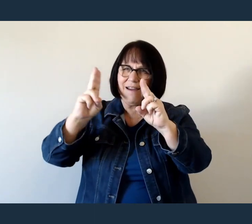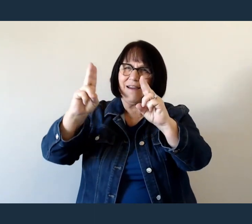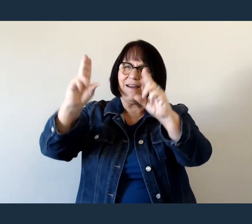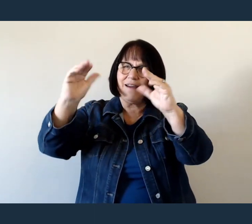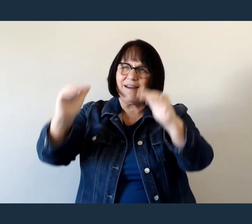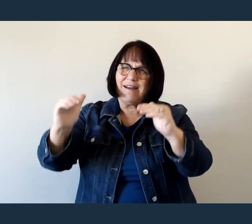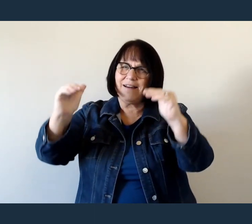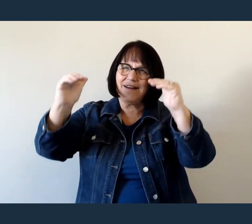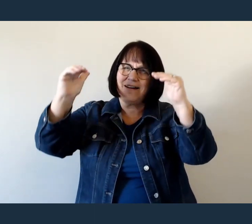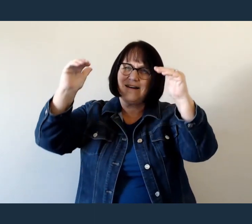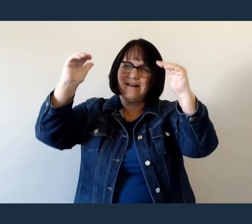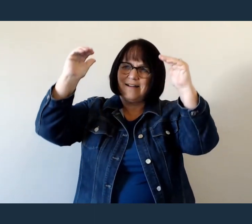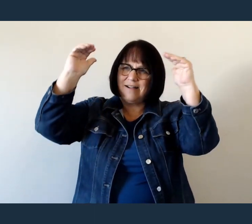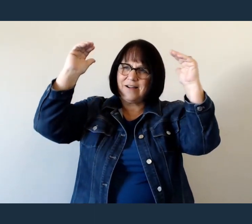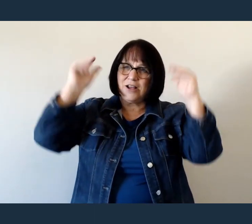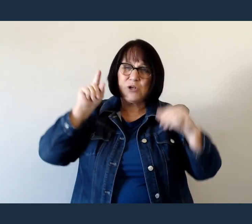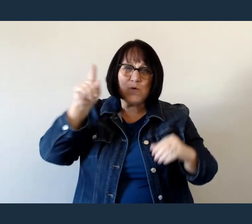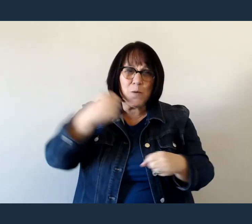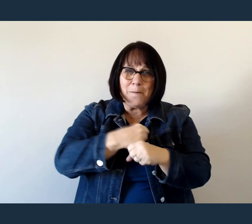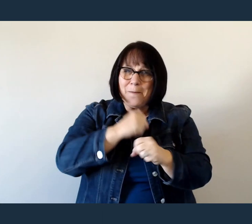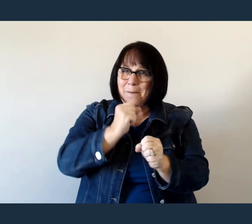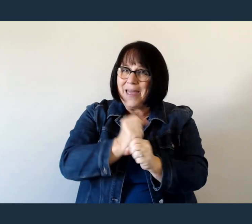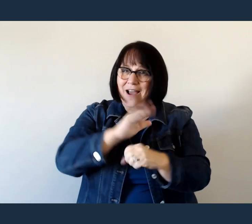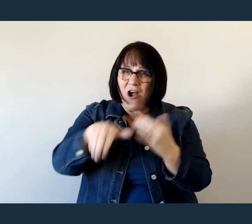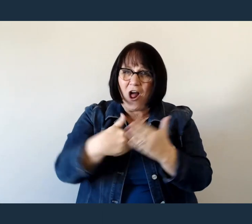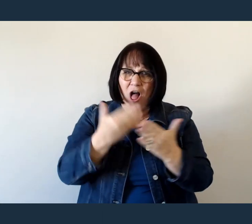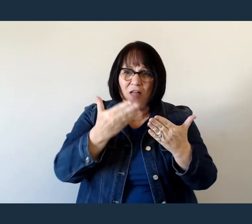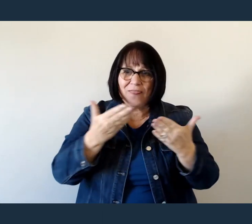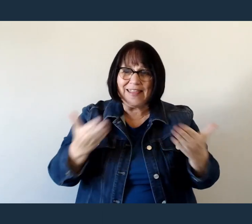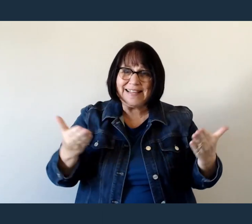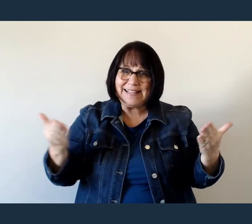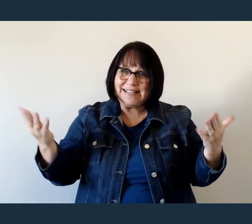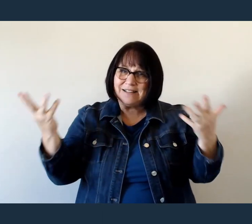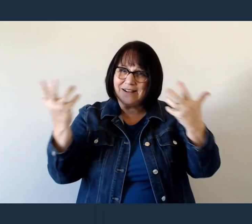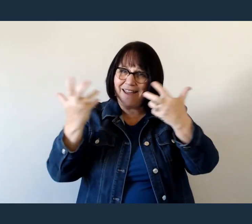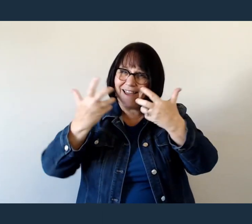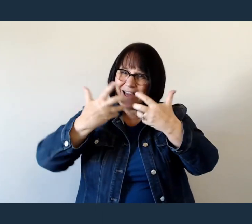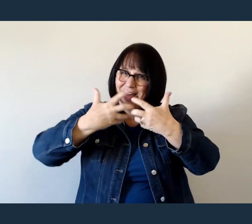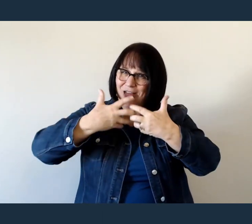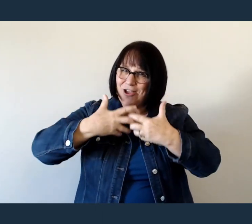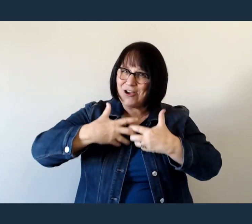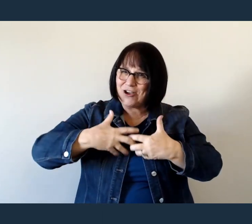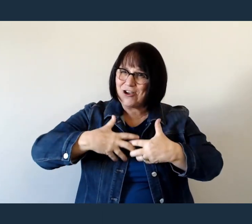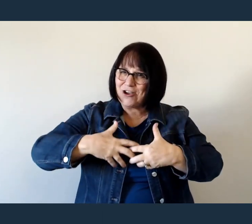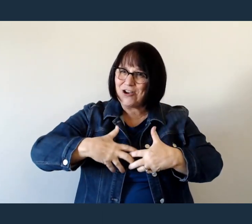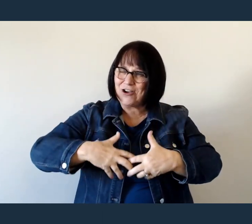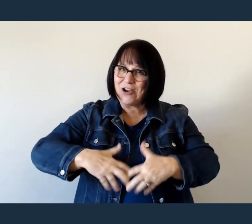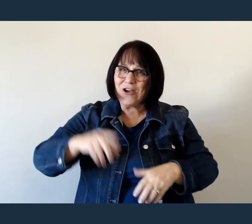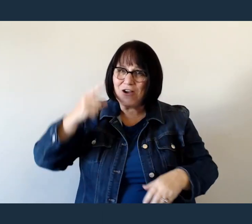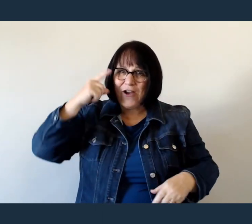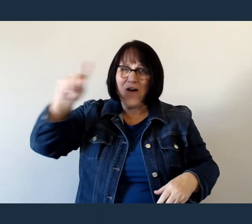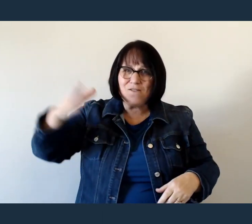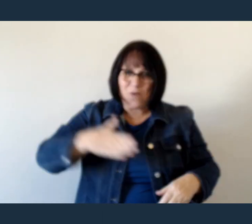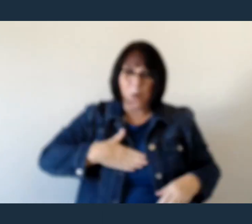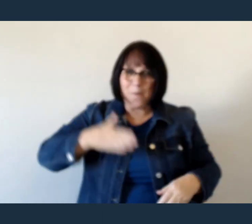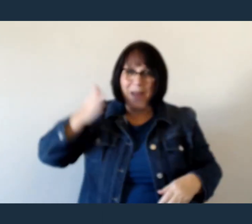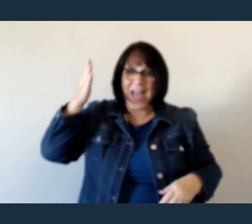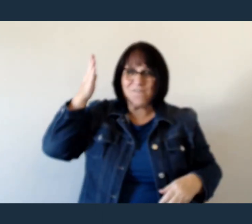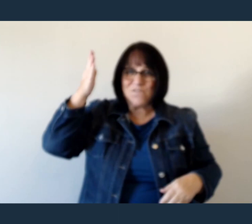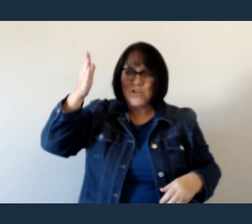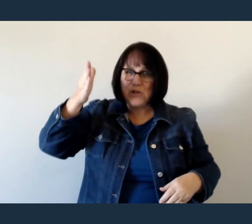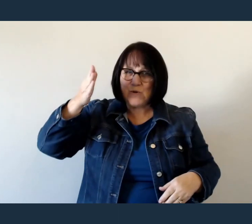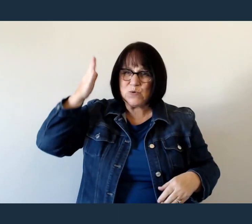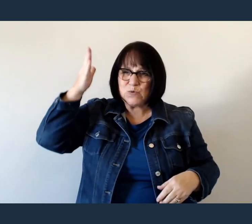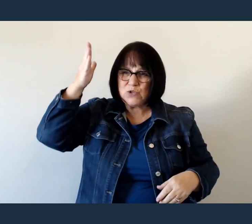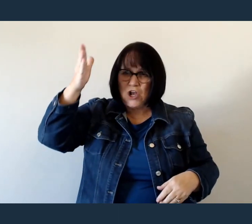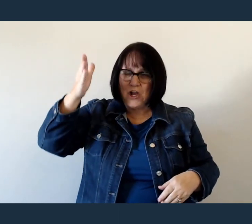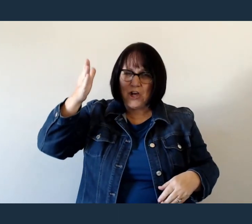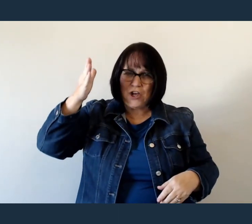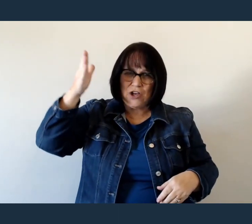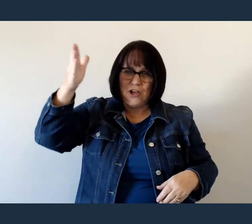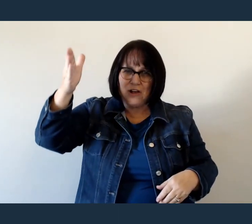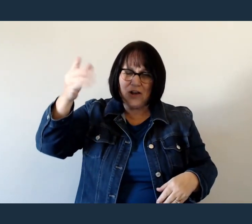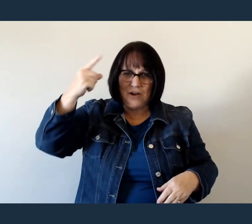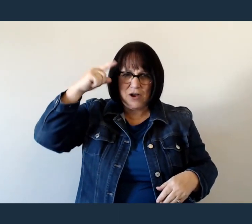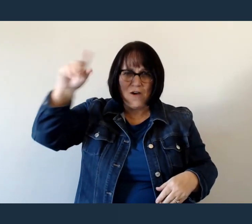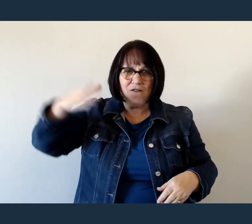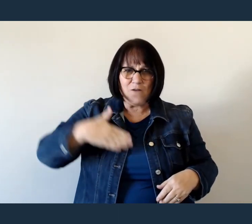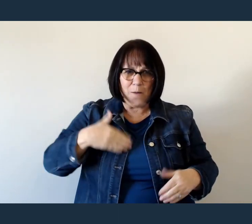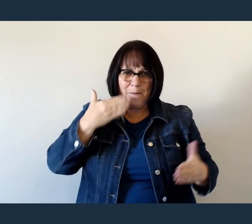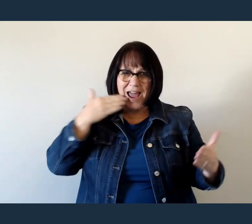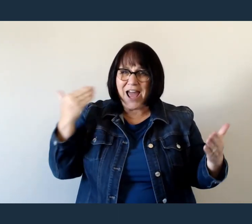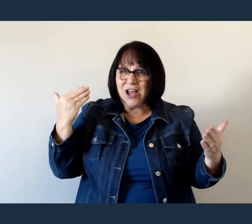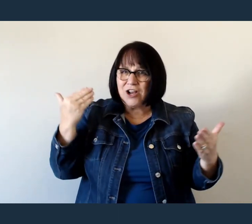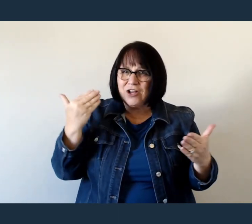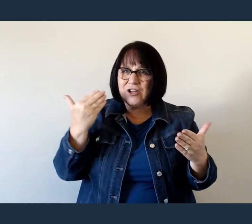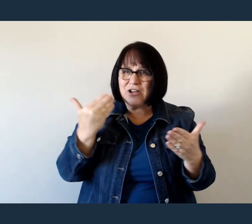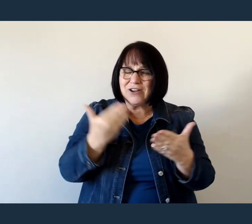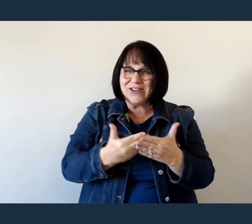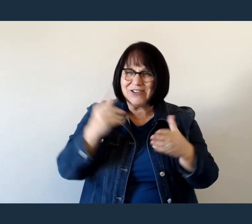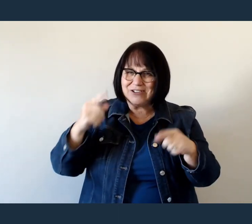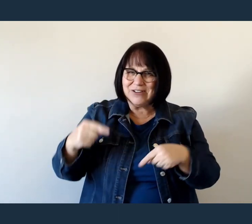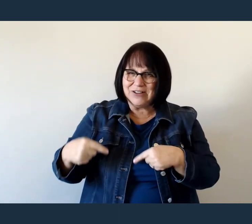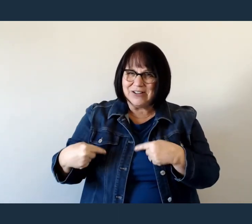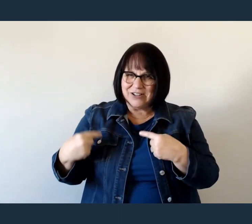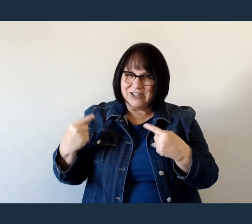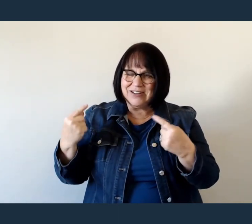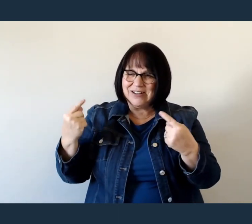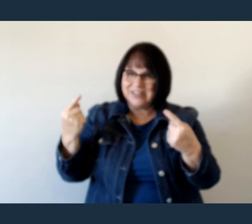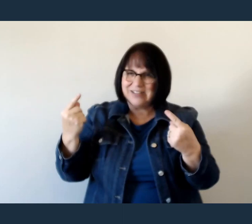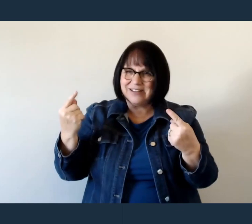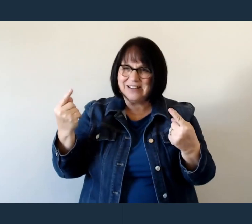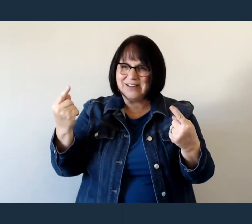You make all things work together For my future and for my good